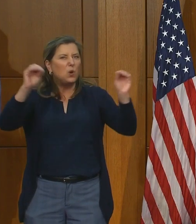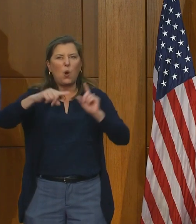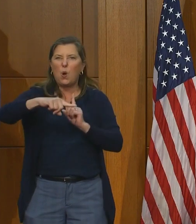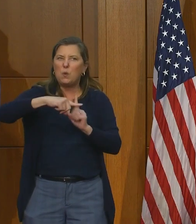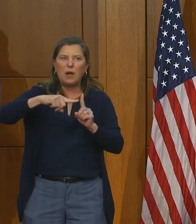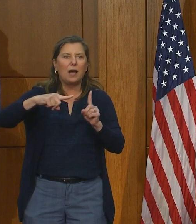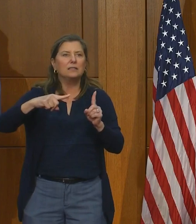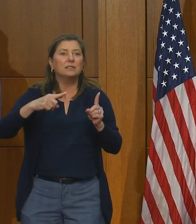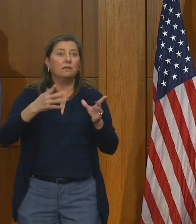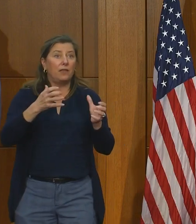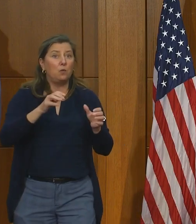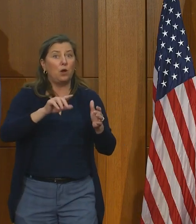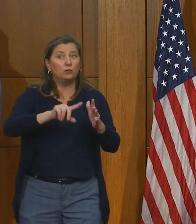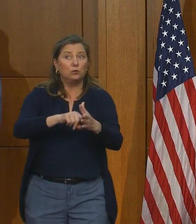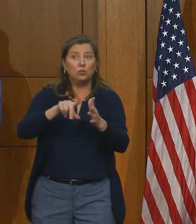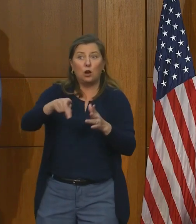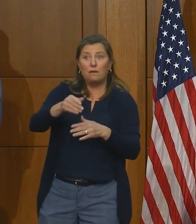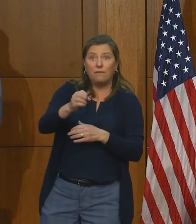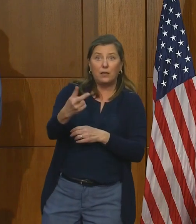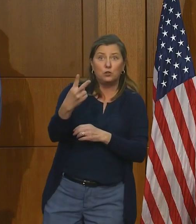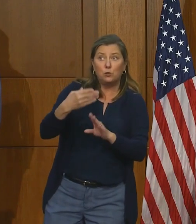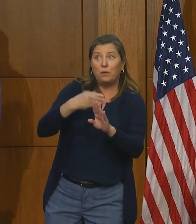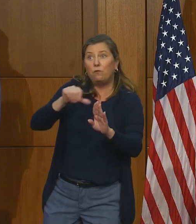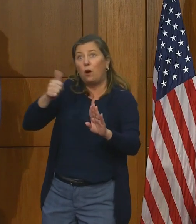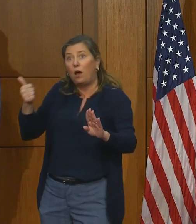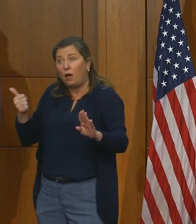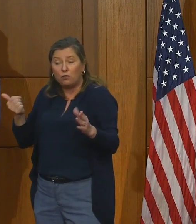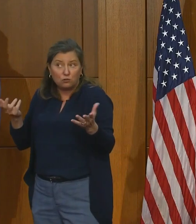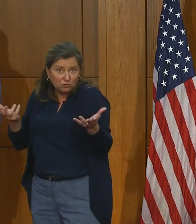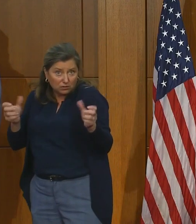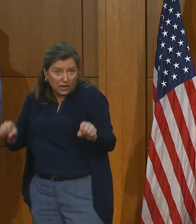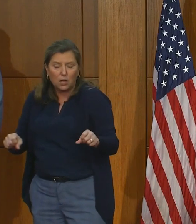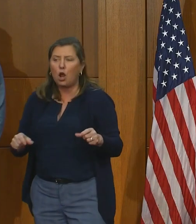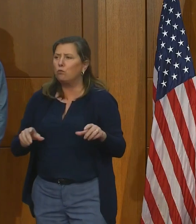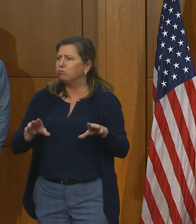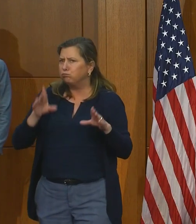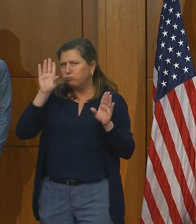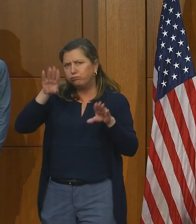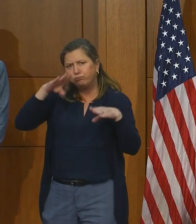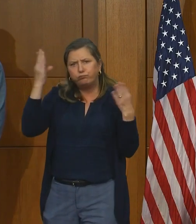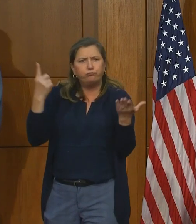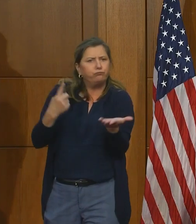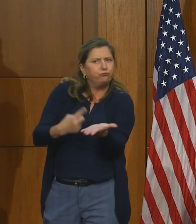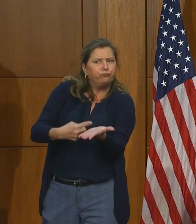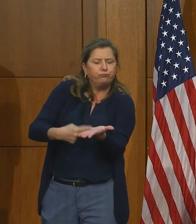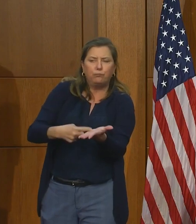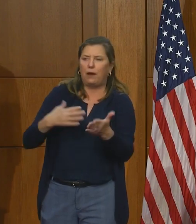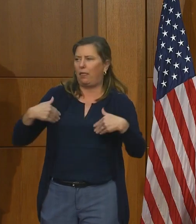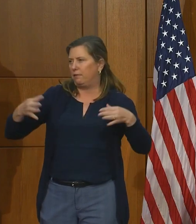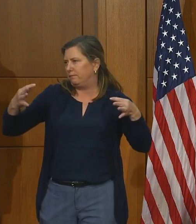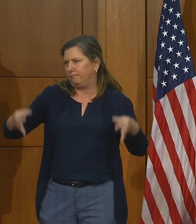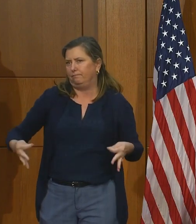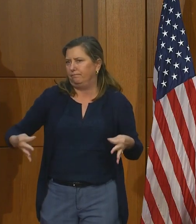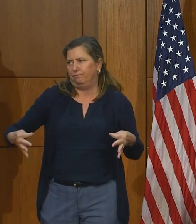COUNTIES- THAT HAVE ZERO CASES- DESIRE TO GO INTO THE PHASE TWO EARLIER THAN OTHERS WILL